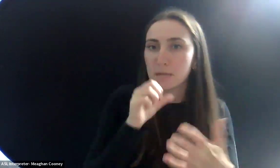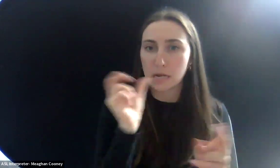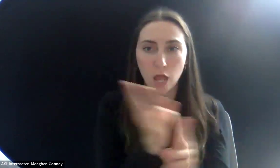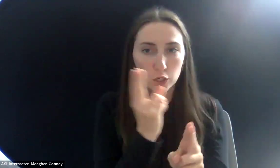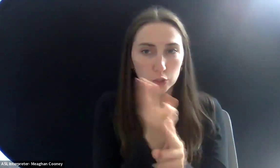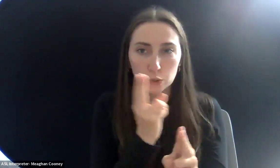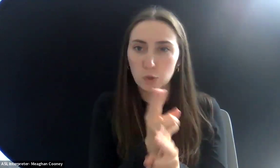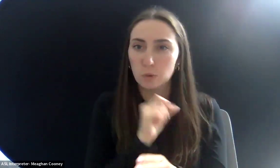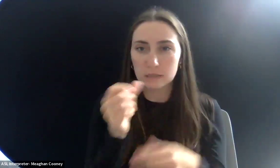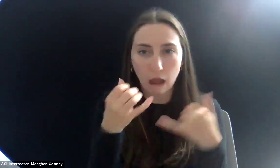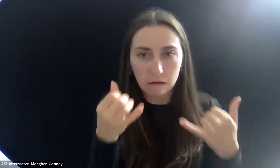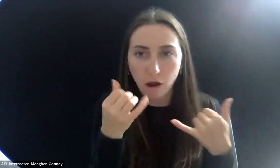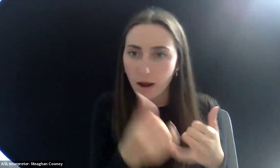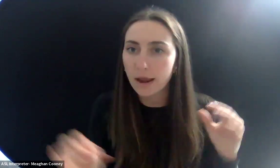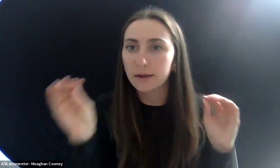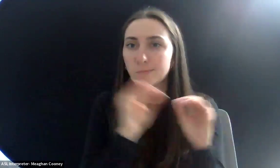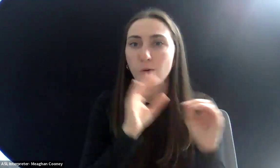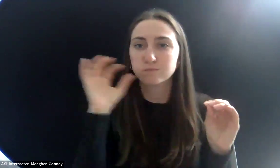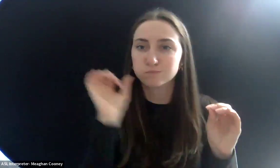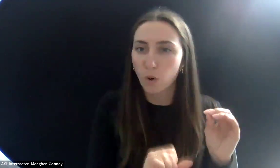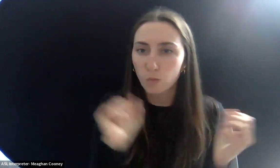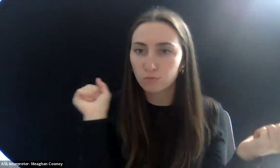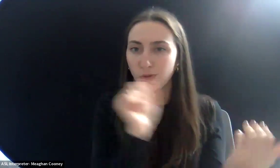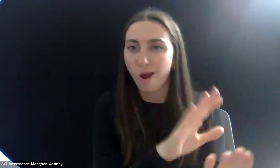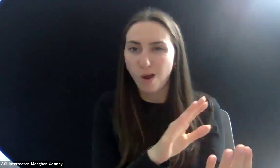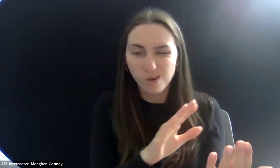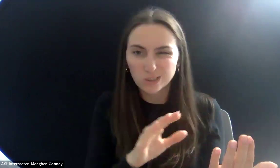using current year grid emission rates are very good